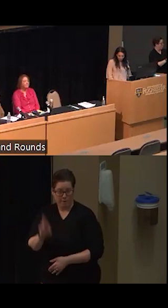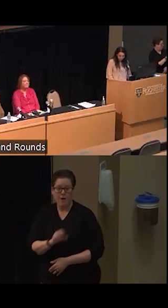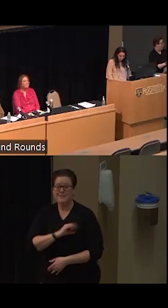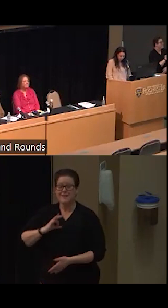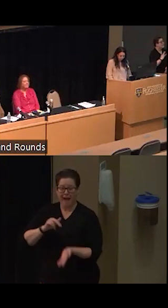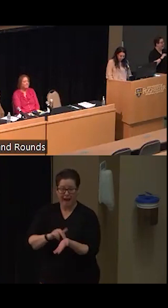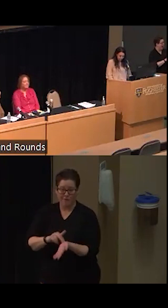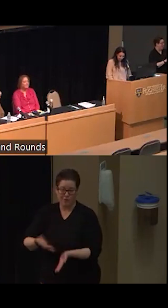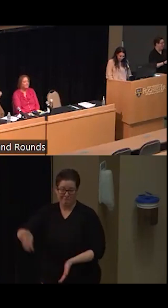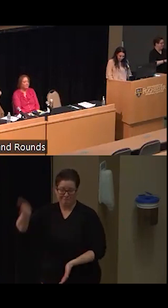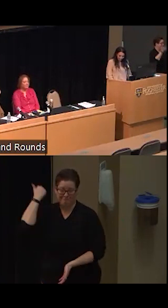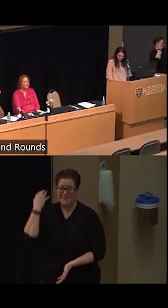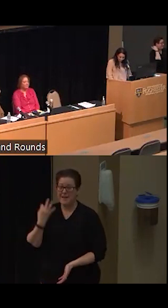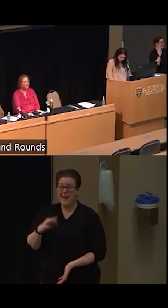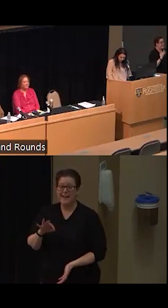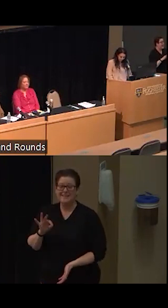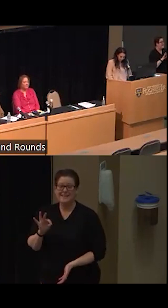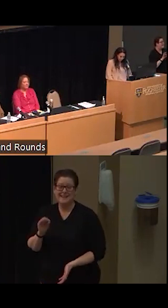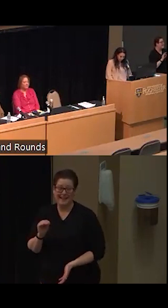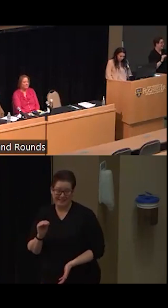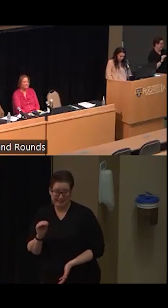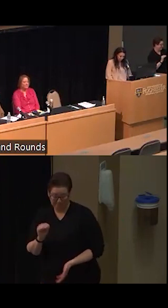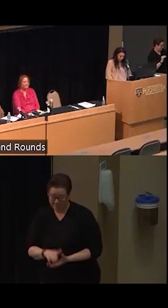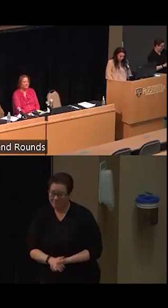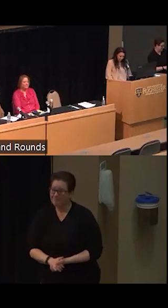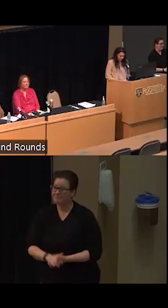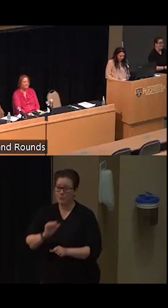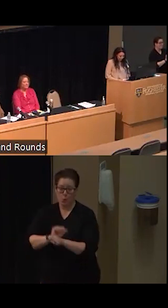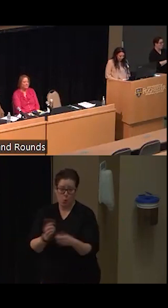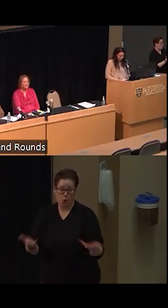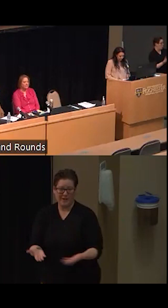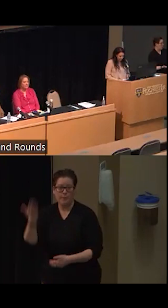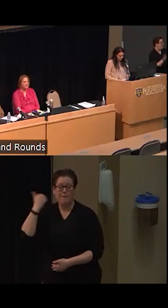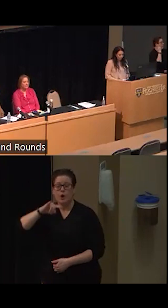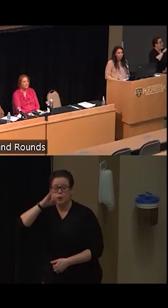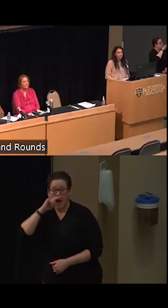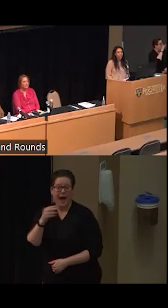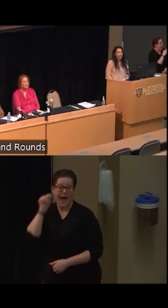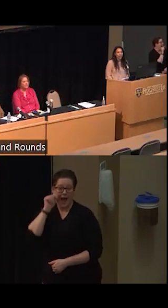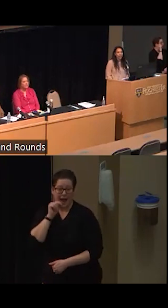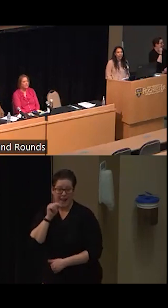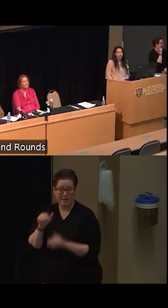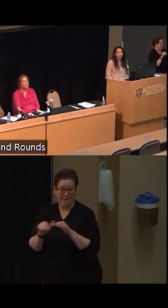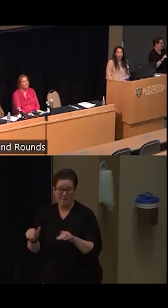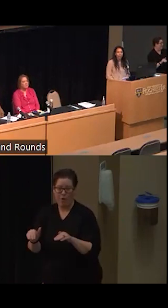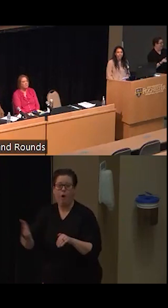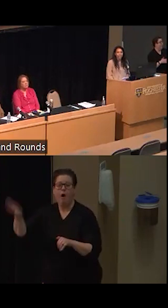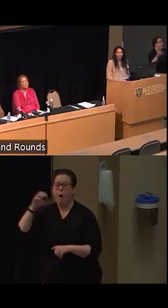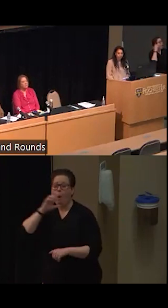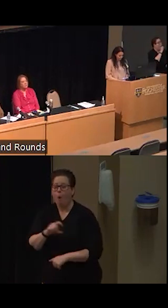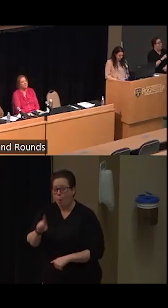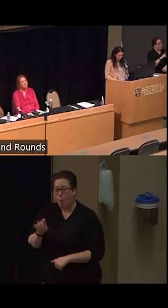staff nurse back in 1990. she worked here when a child in adolescent was on our old 19200 space